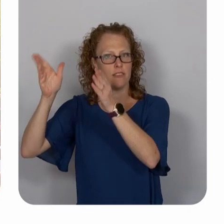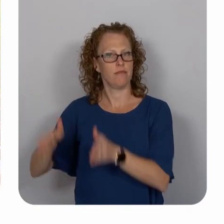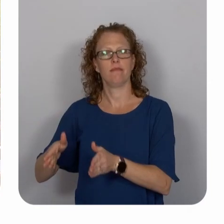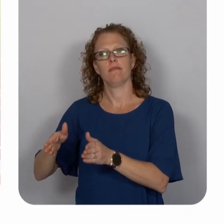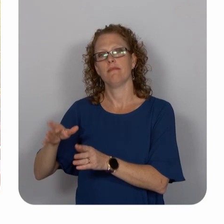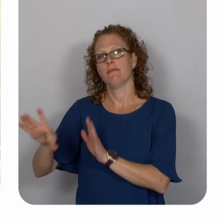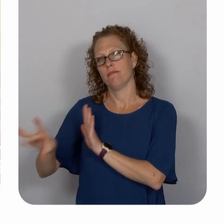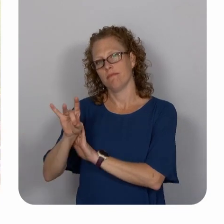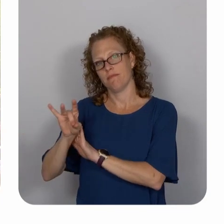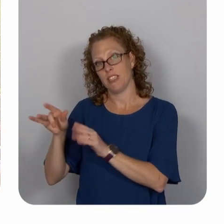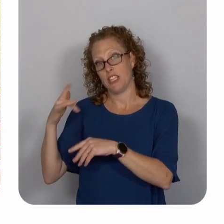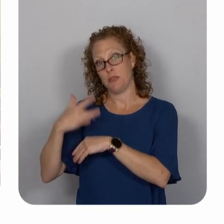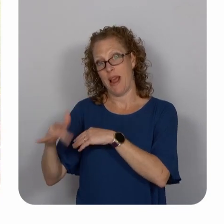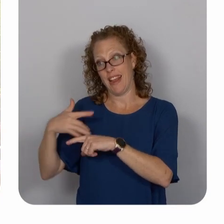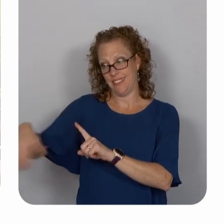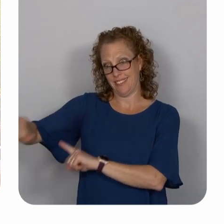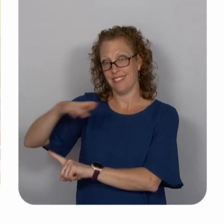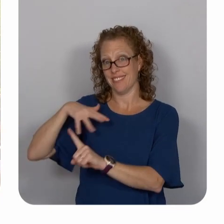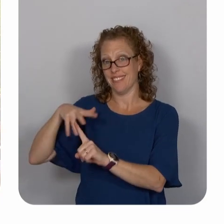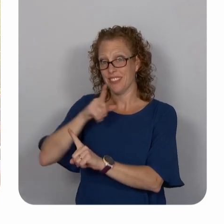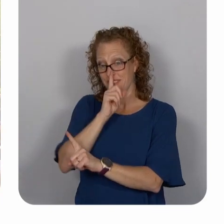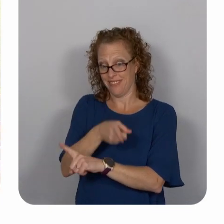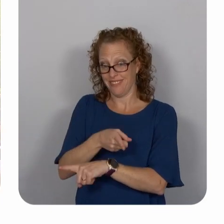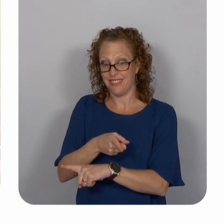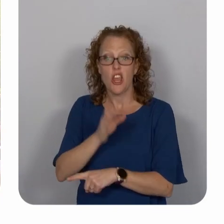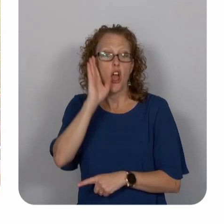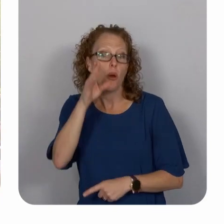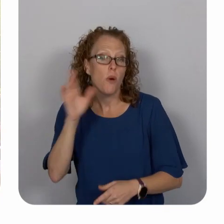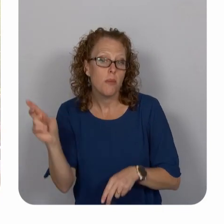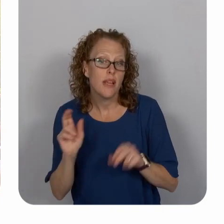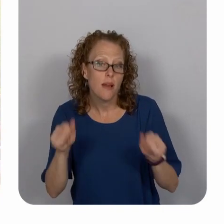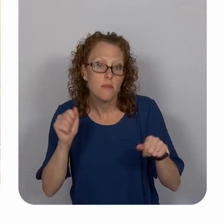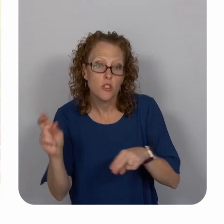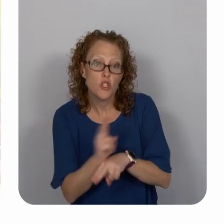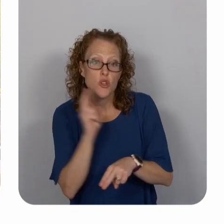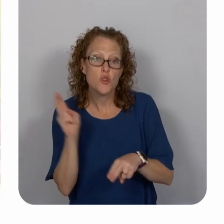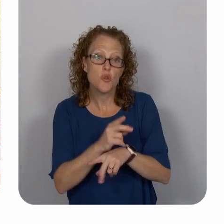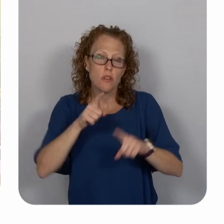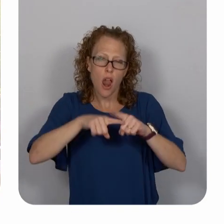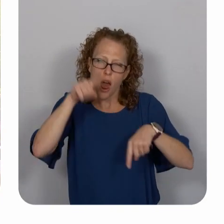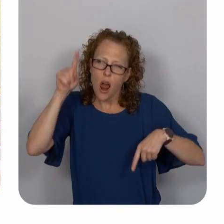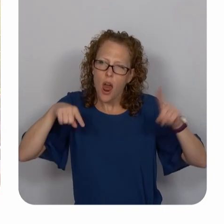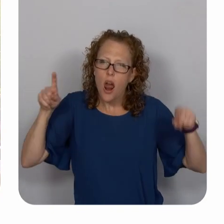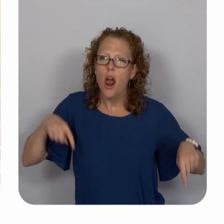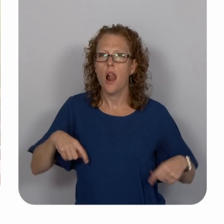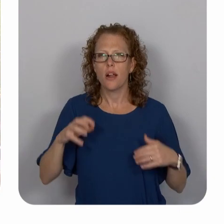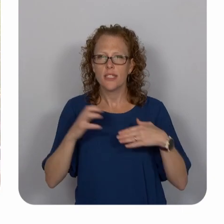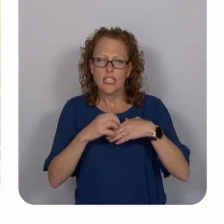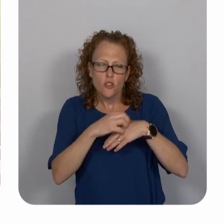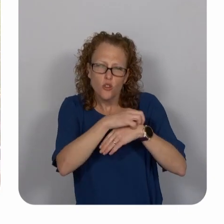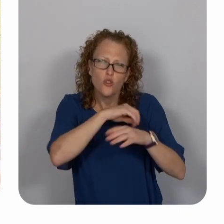for working with procedural meshes and textures, as well as dozens of pre-captured spaces.